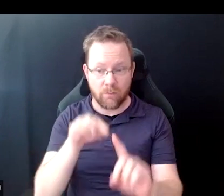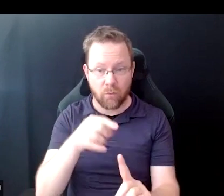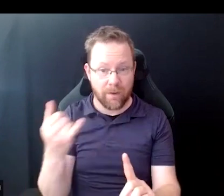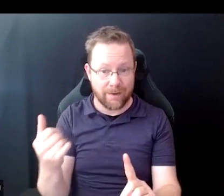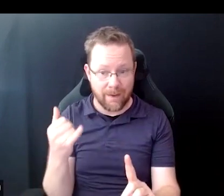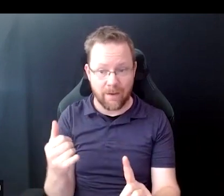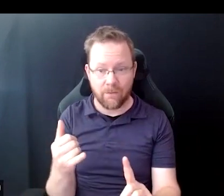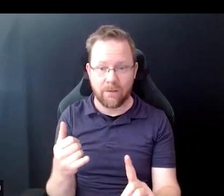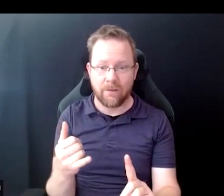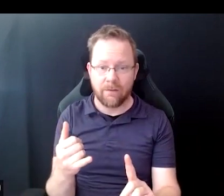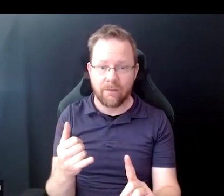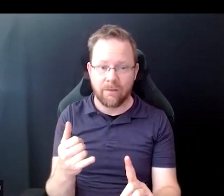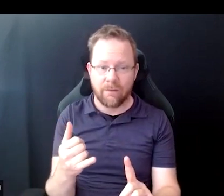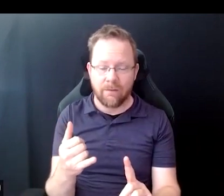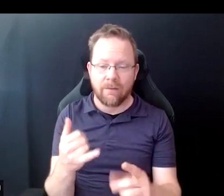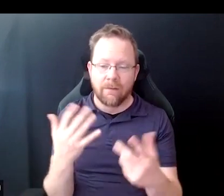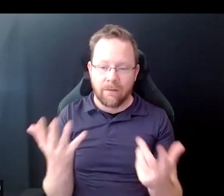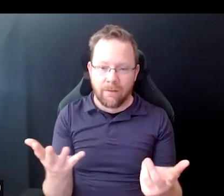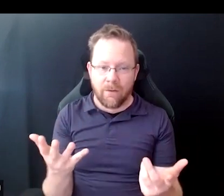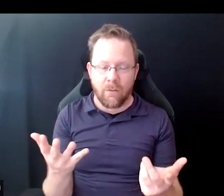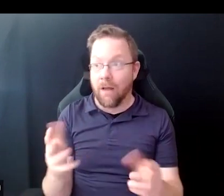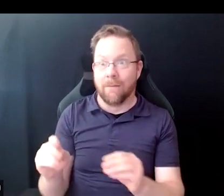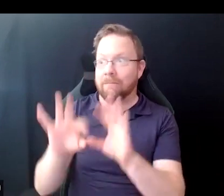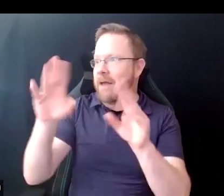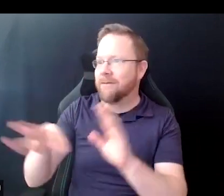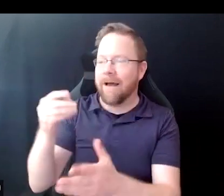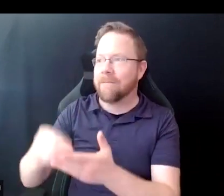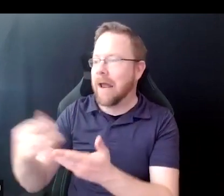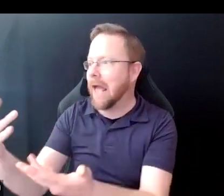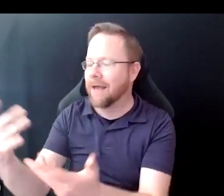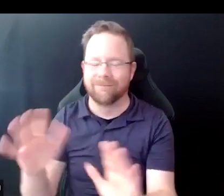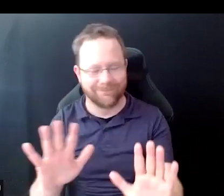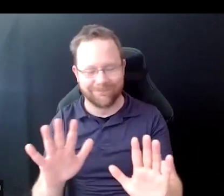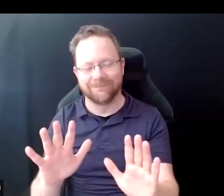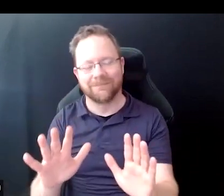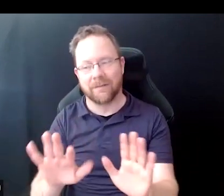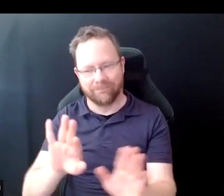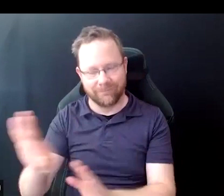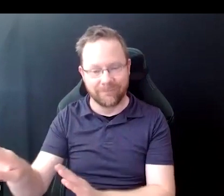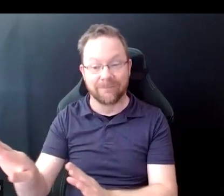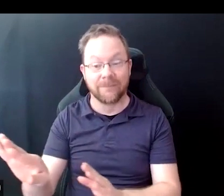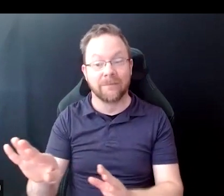besides magically find money, but the most important thing that we can do is make sure